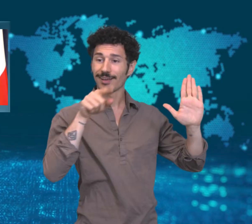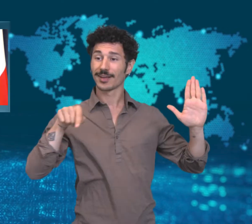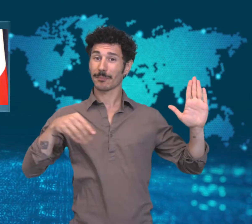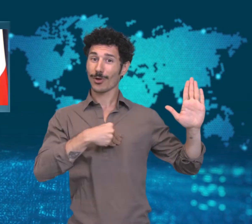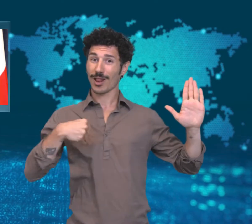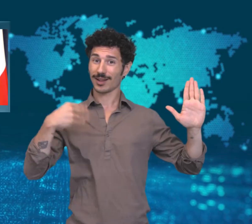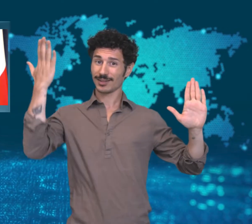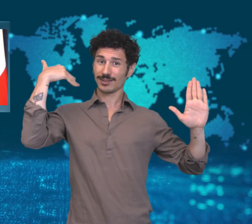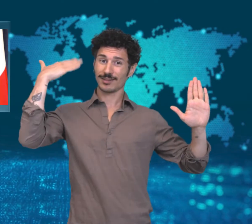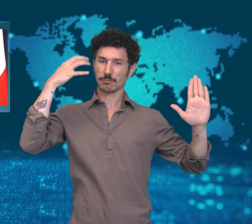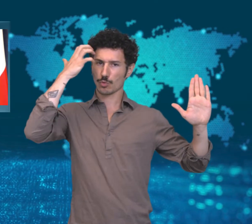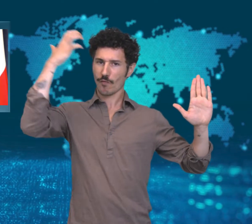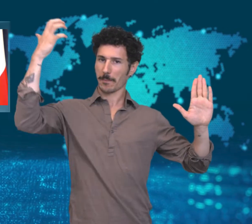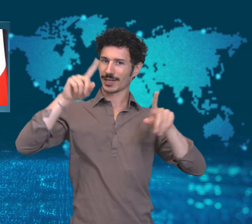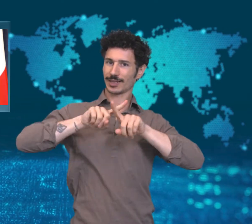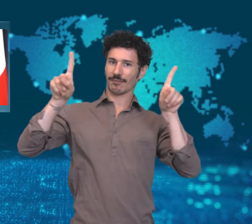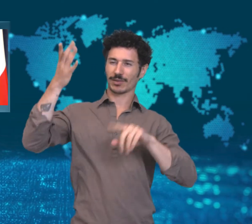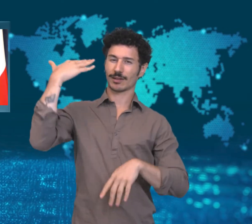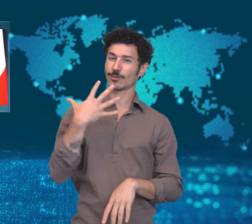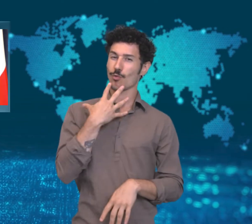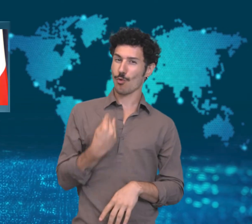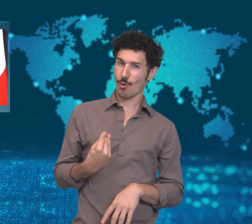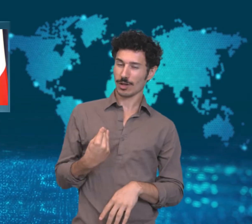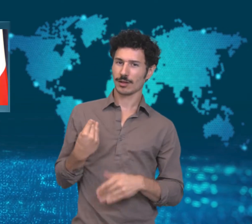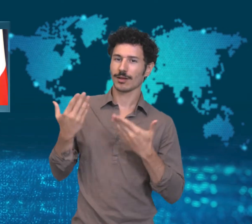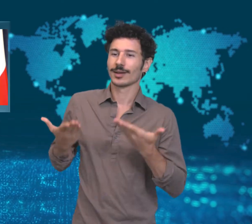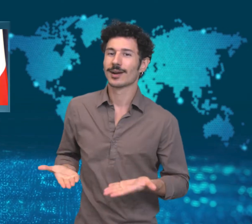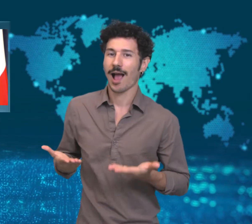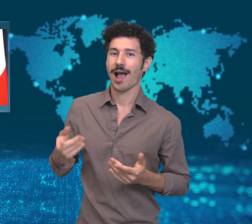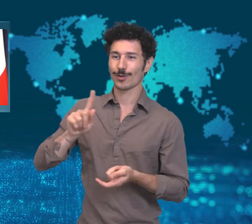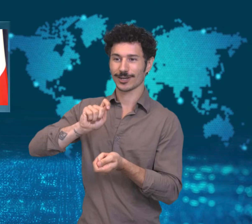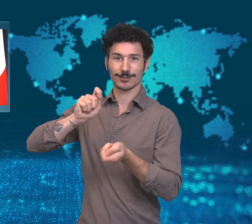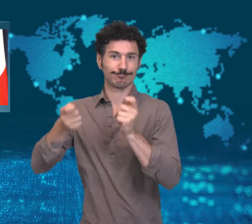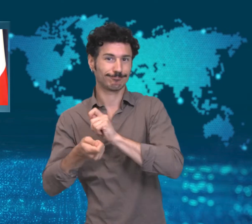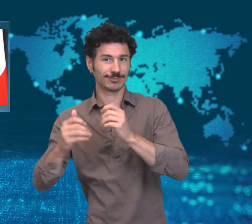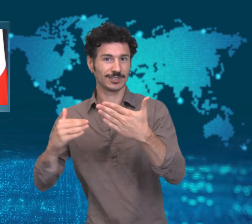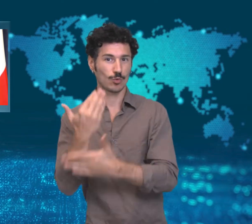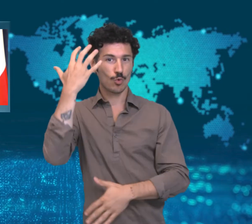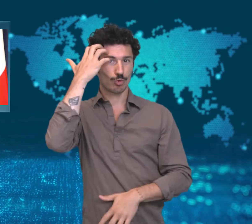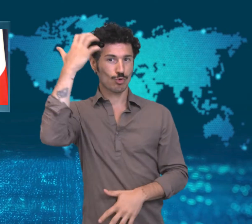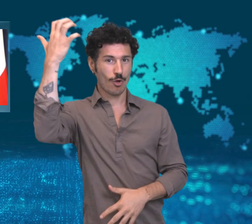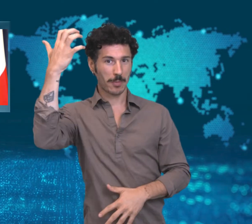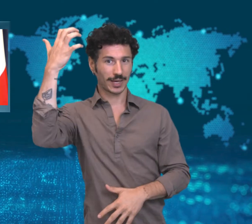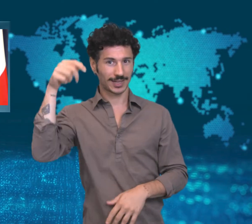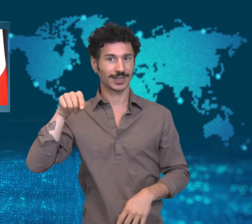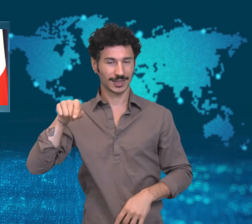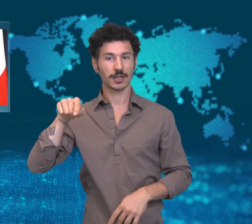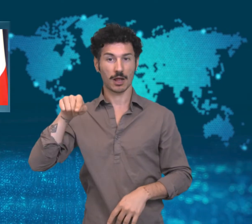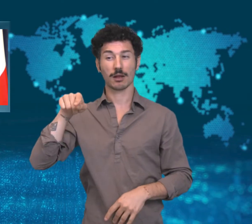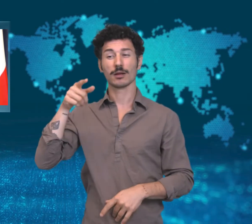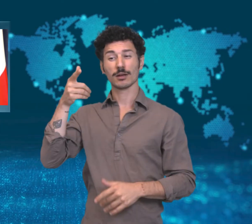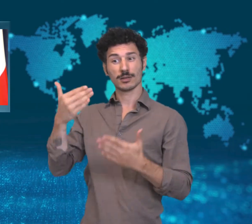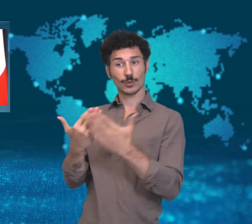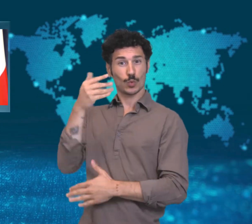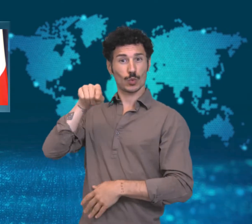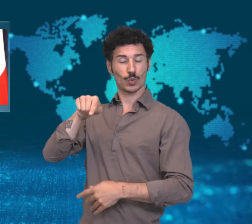was ratified by Poland in 2015 under the previous government,